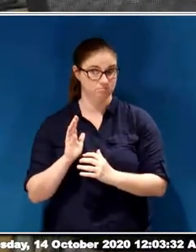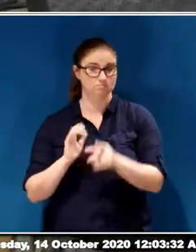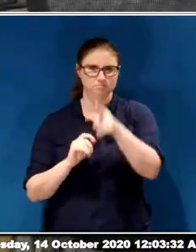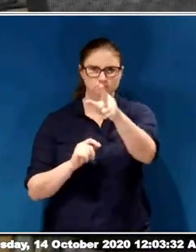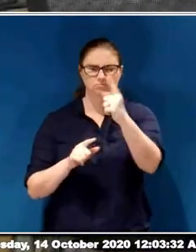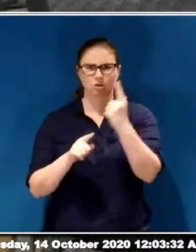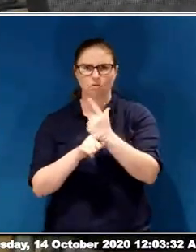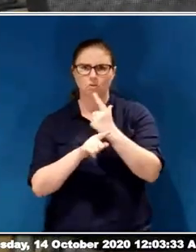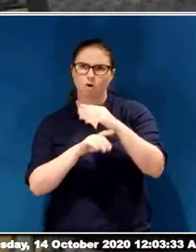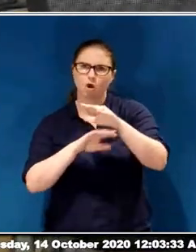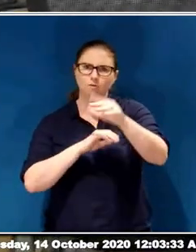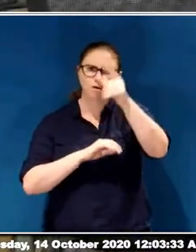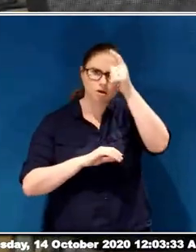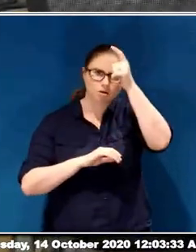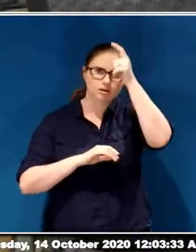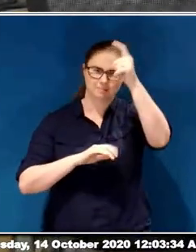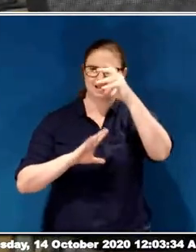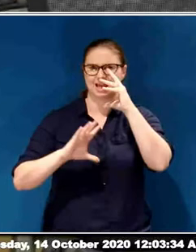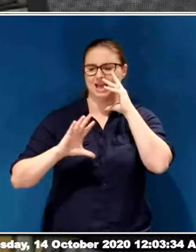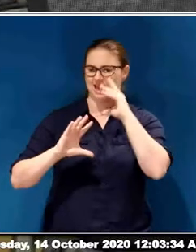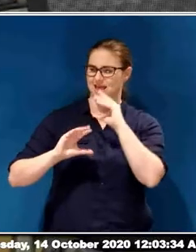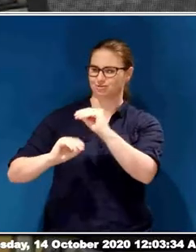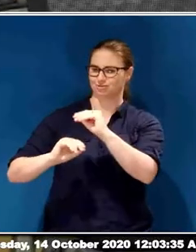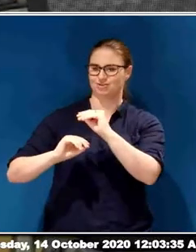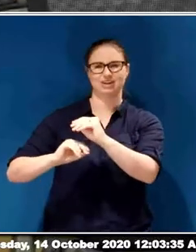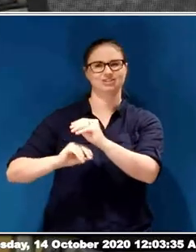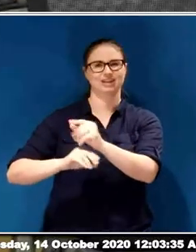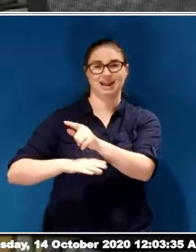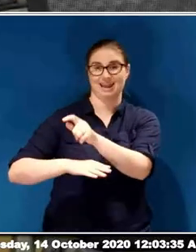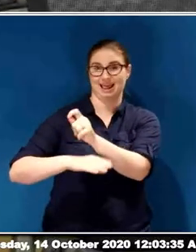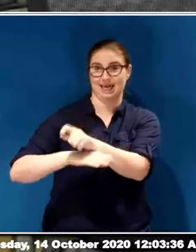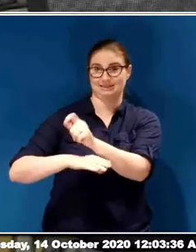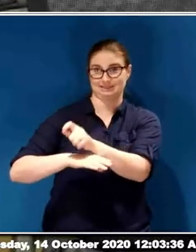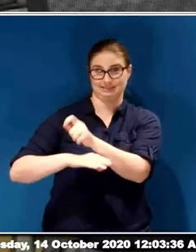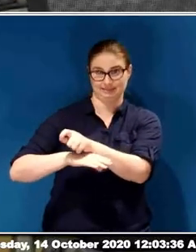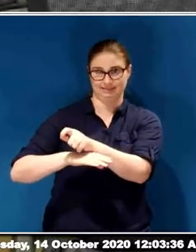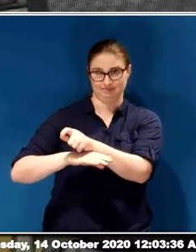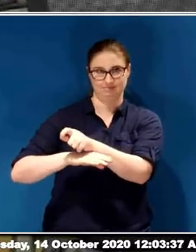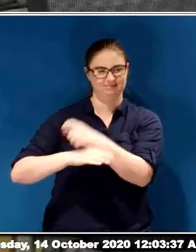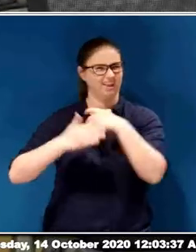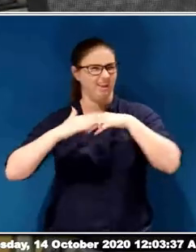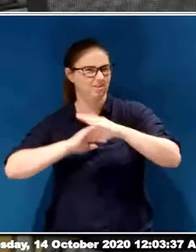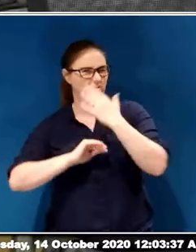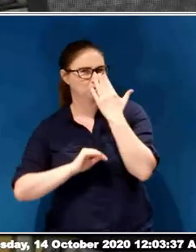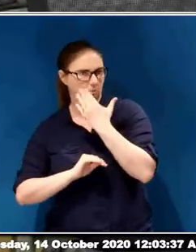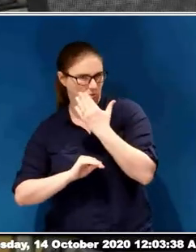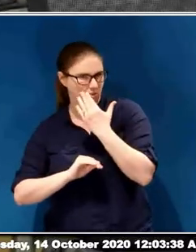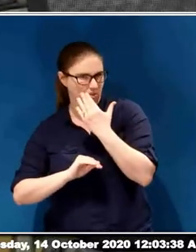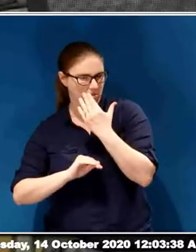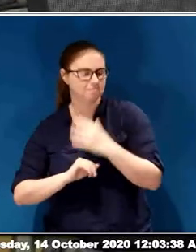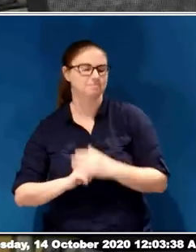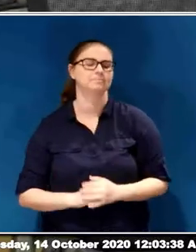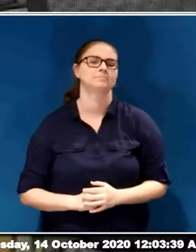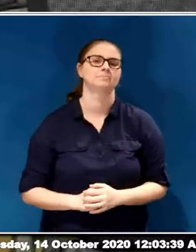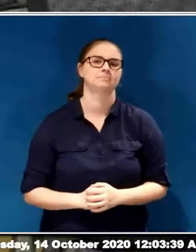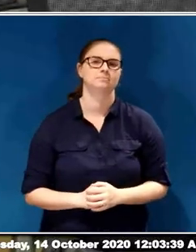setting, and as you are aware from the opening earlier this week, that is a key aspect of this particular hearing.